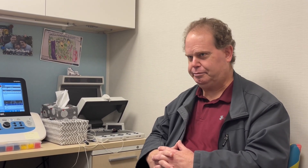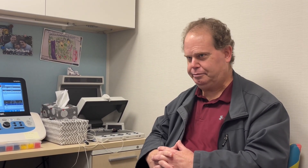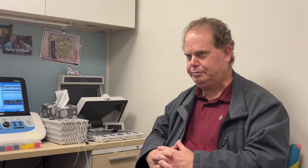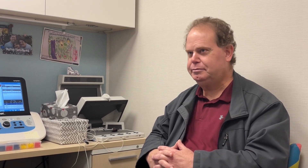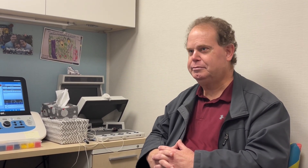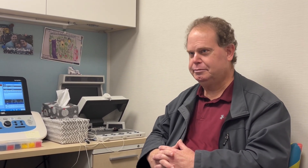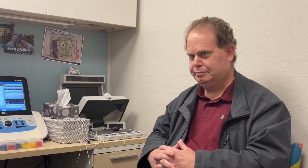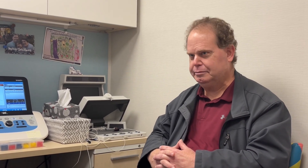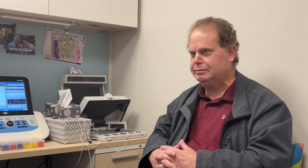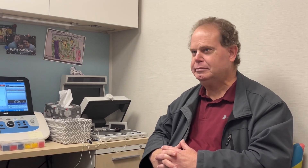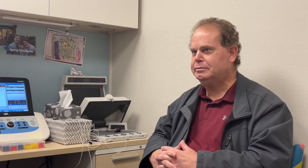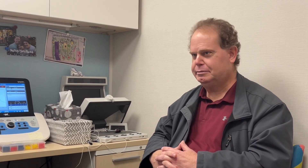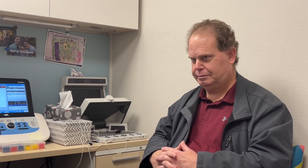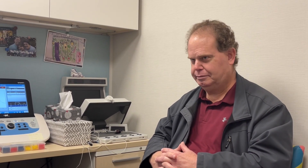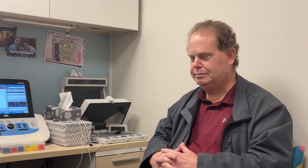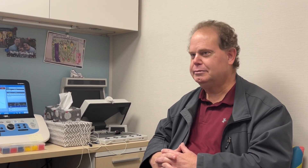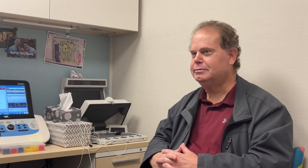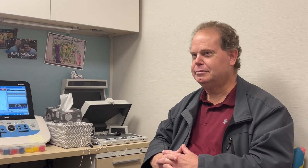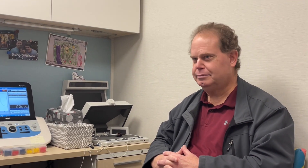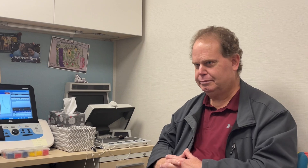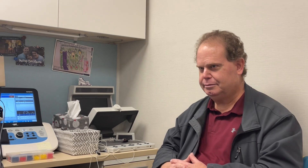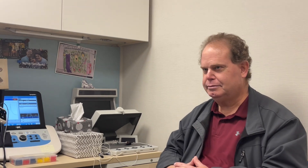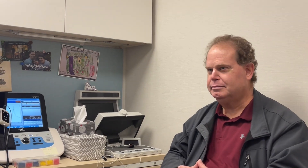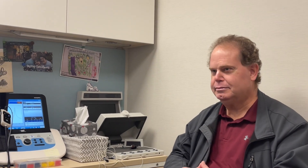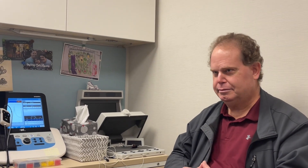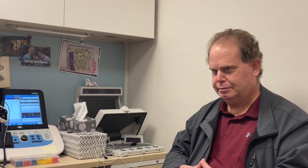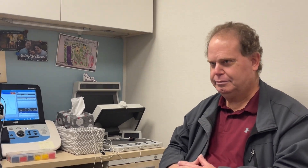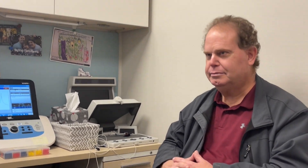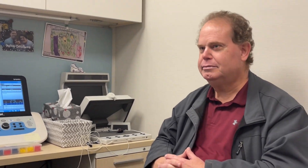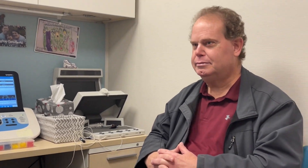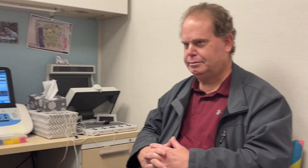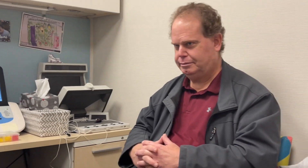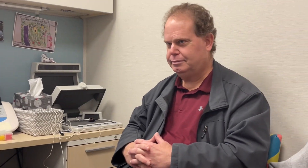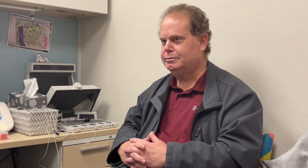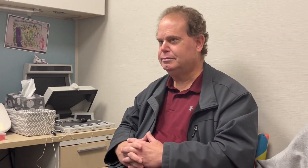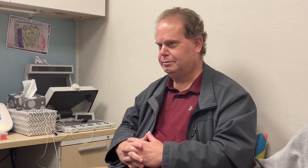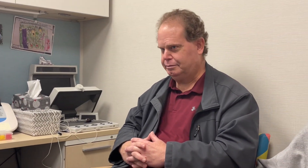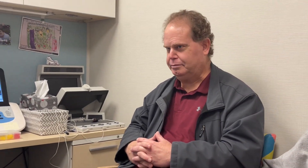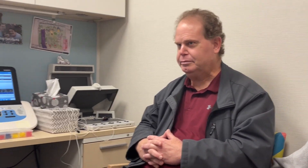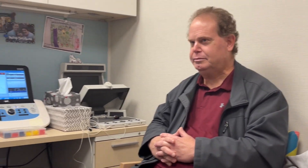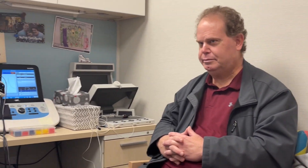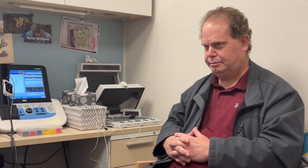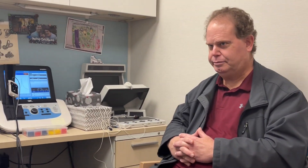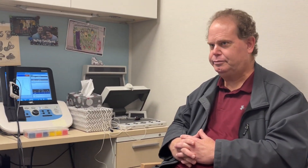going to try and go more um and just try and find that spot where it is too